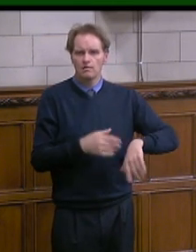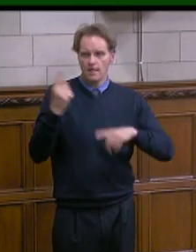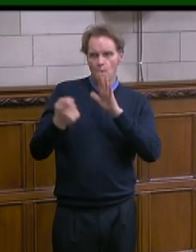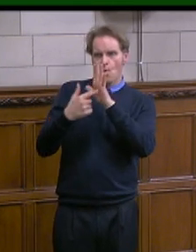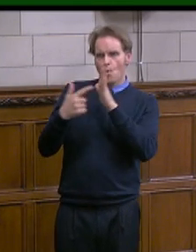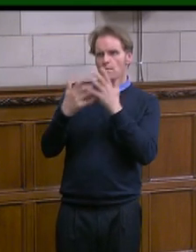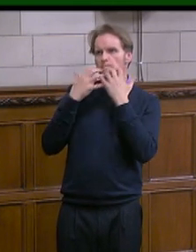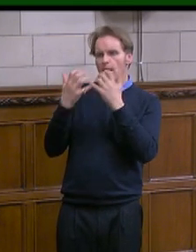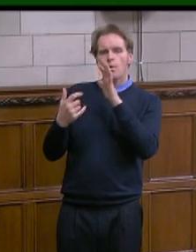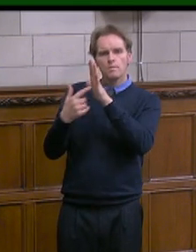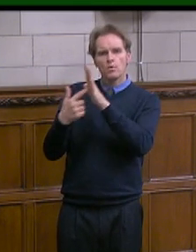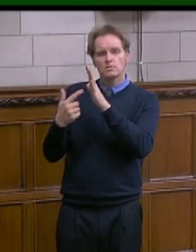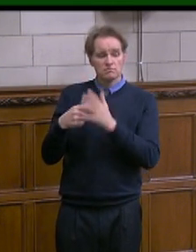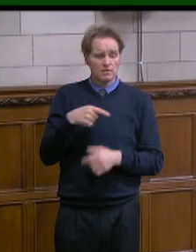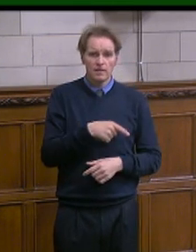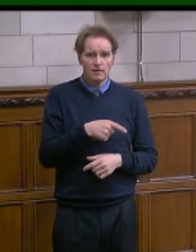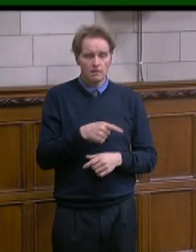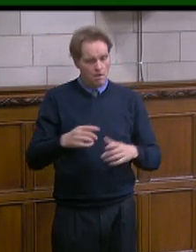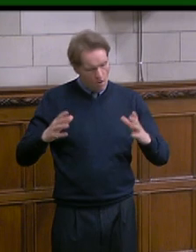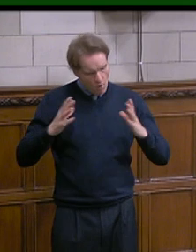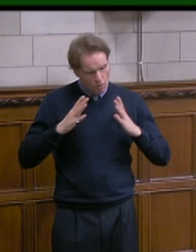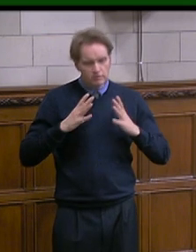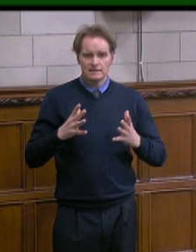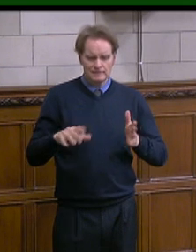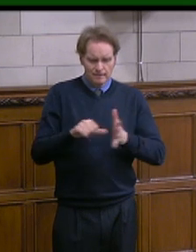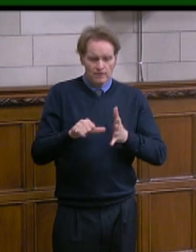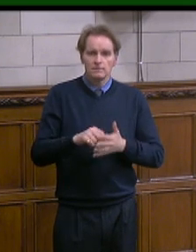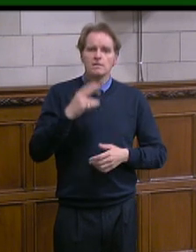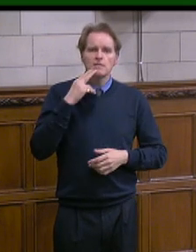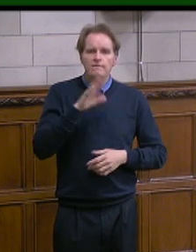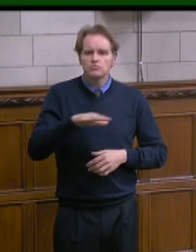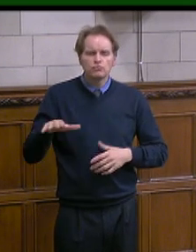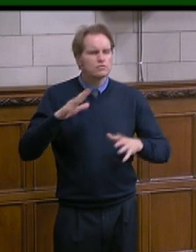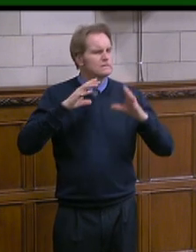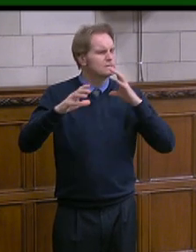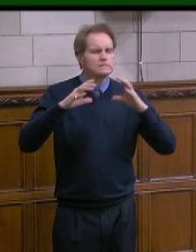It is already hard for deaf children to feel included when their key way of communicating